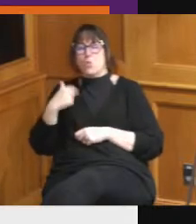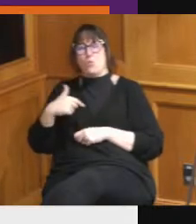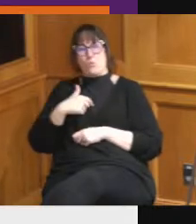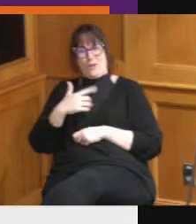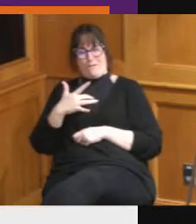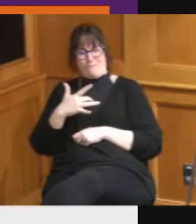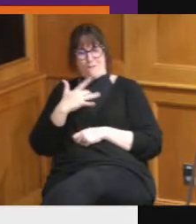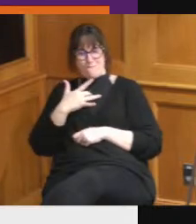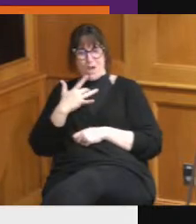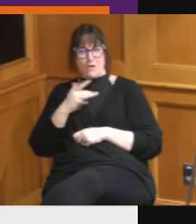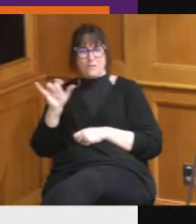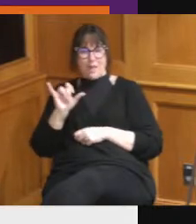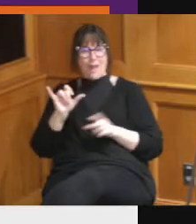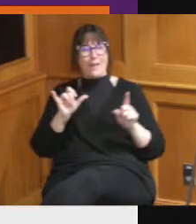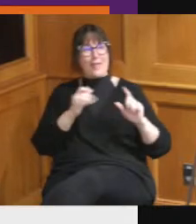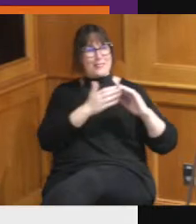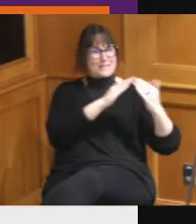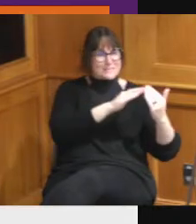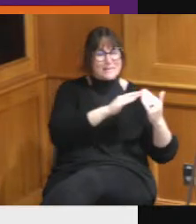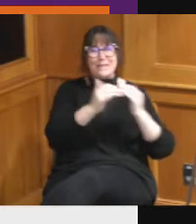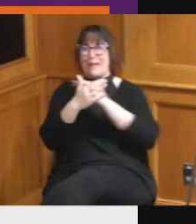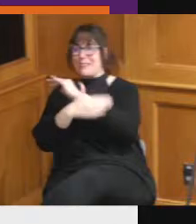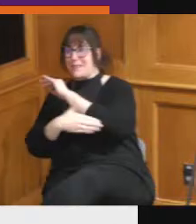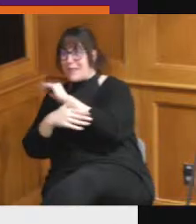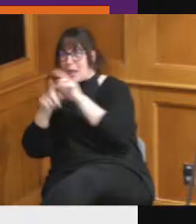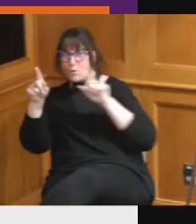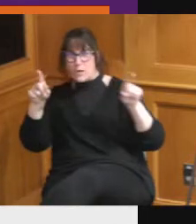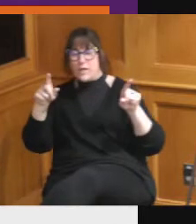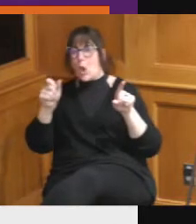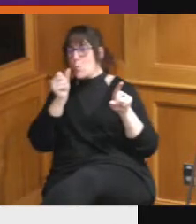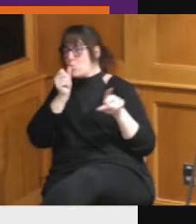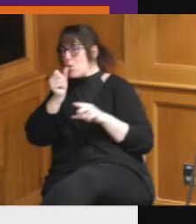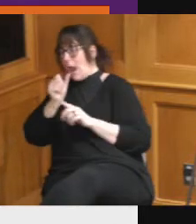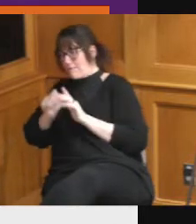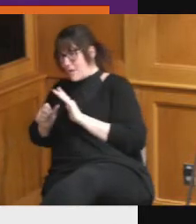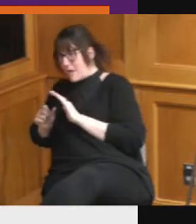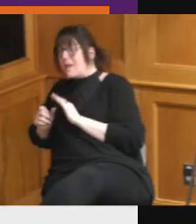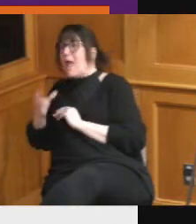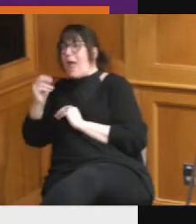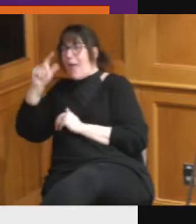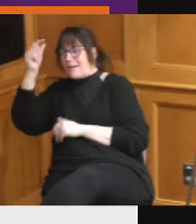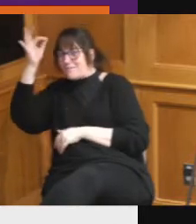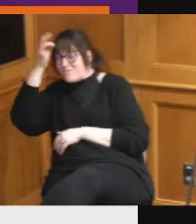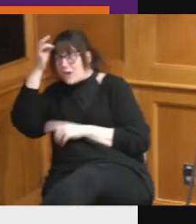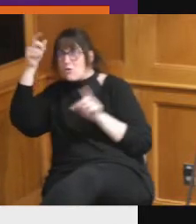city the county private funders in the federal government all contributing to this and so we